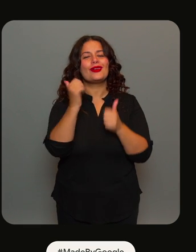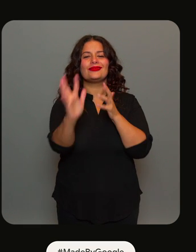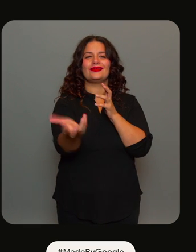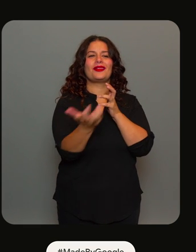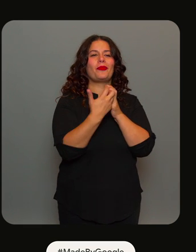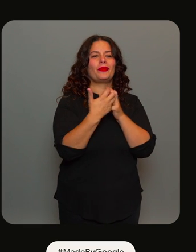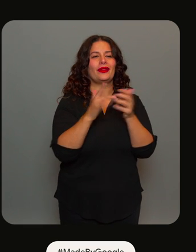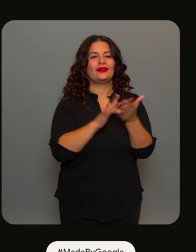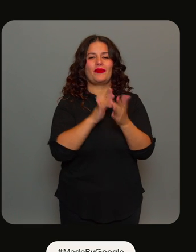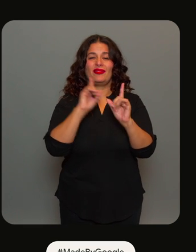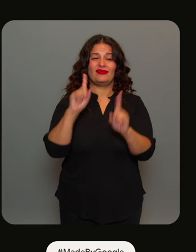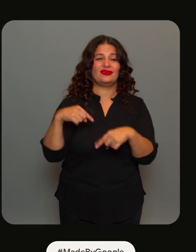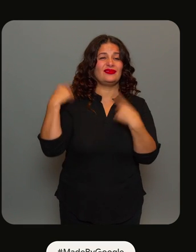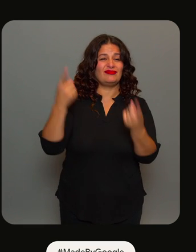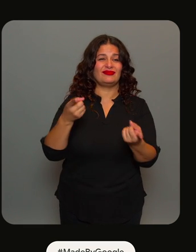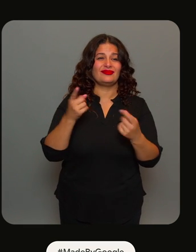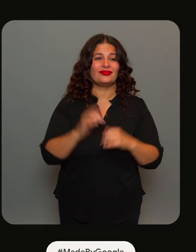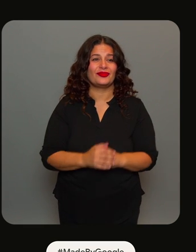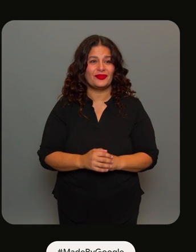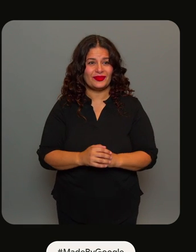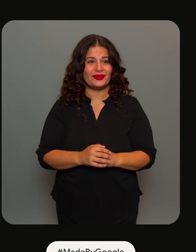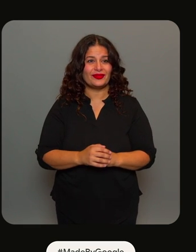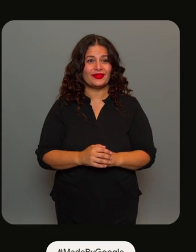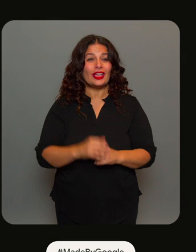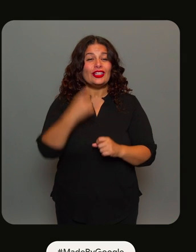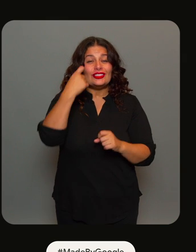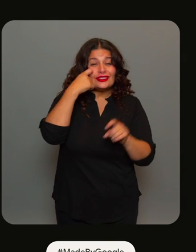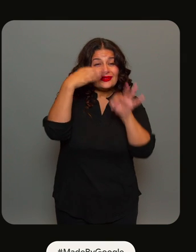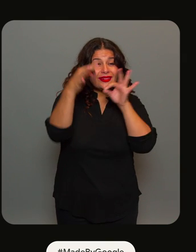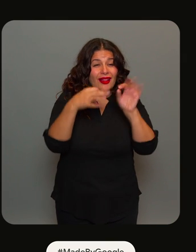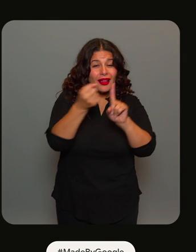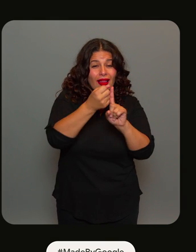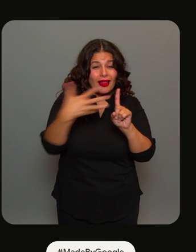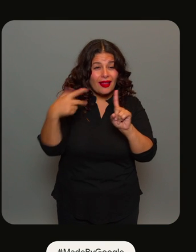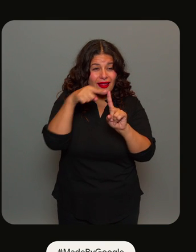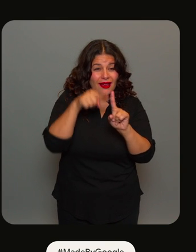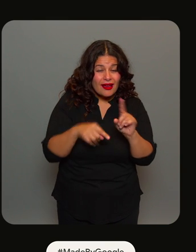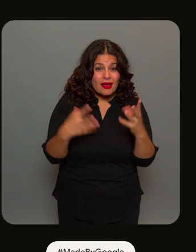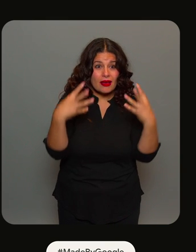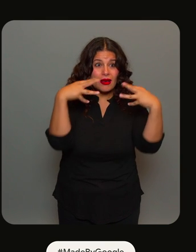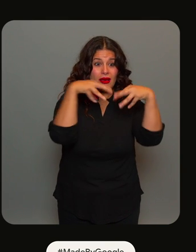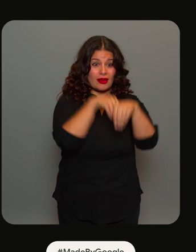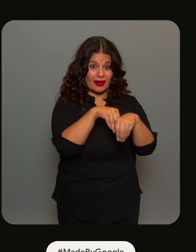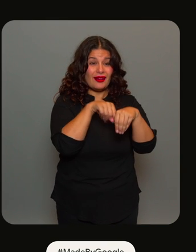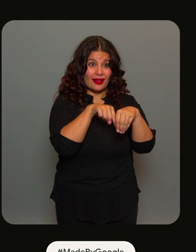Combining these features with the dock's beautiful design, and you'll want to have Pixel Tablet in the heart of your home.